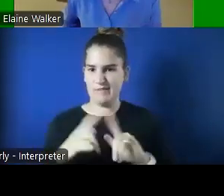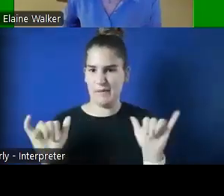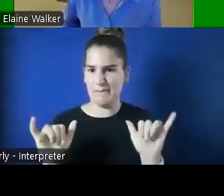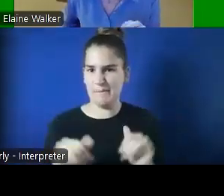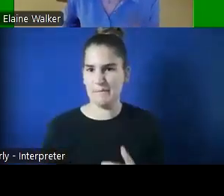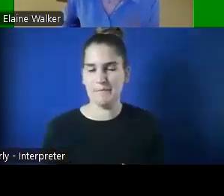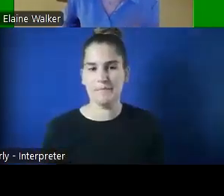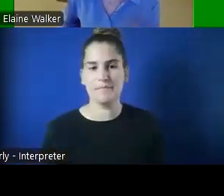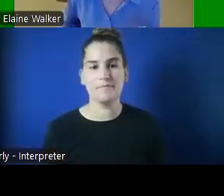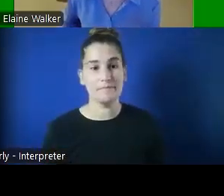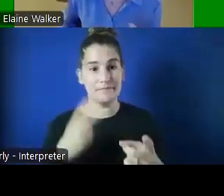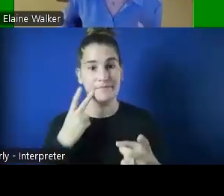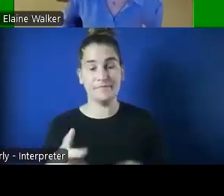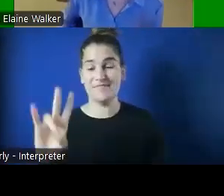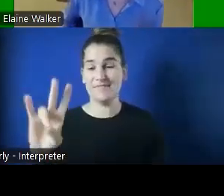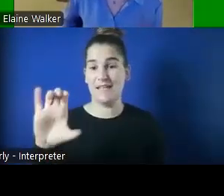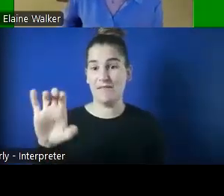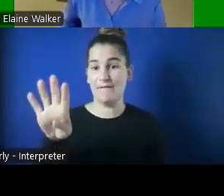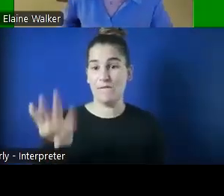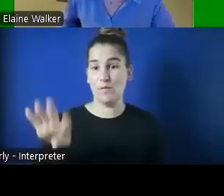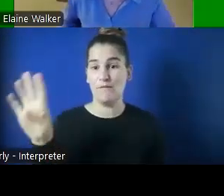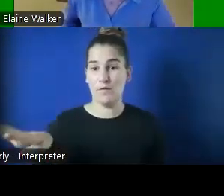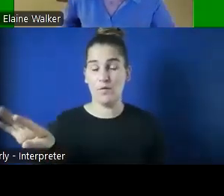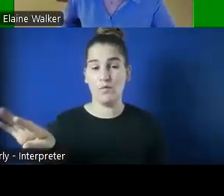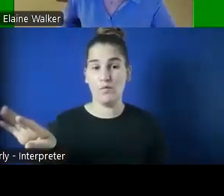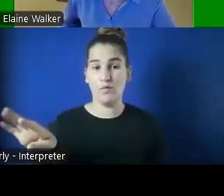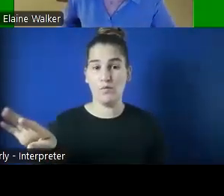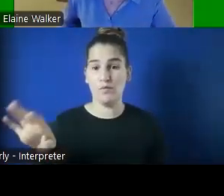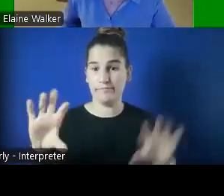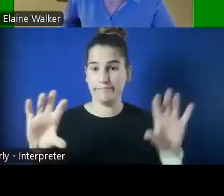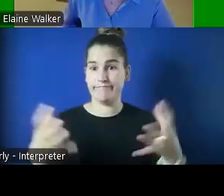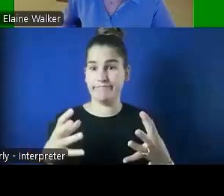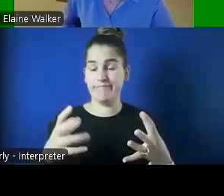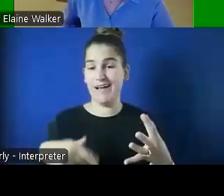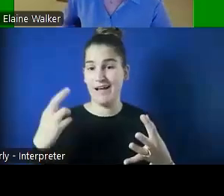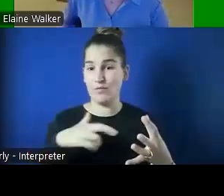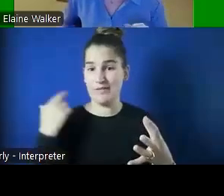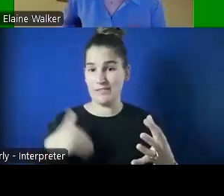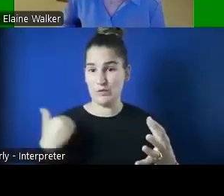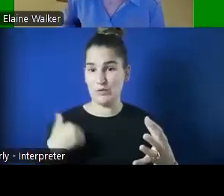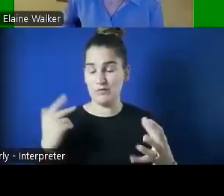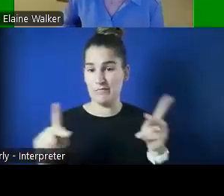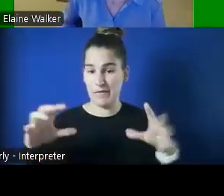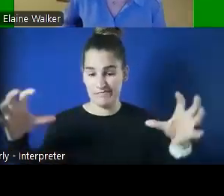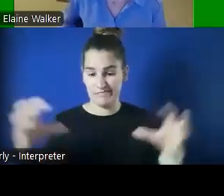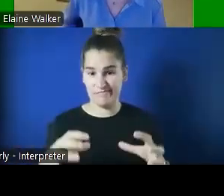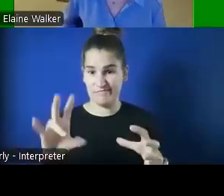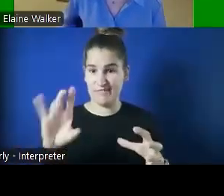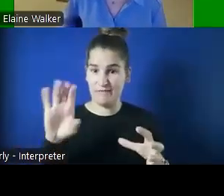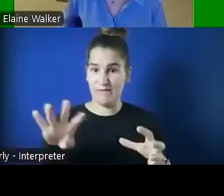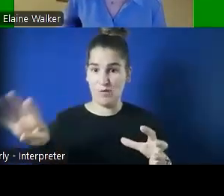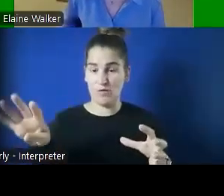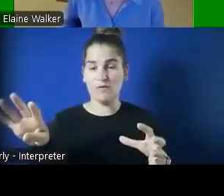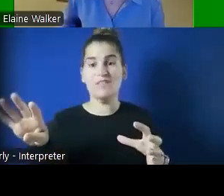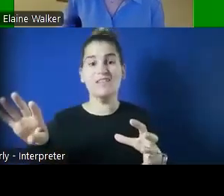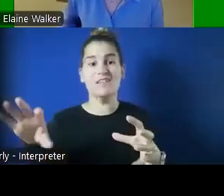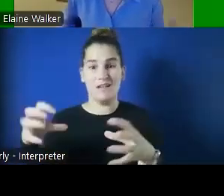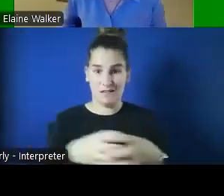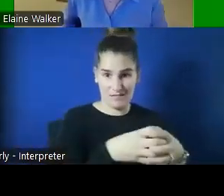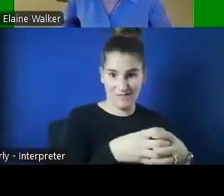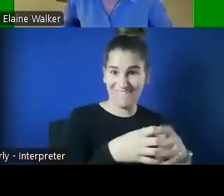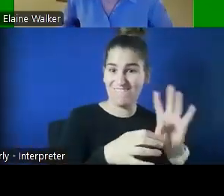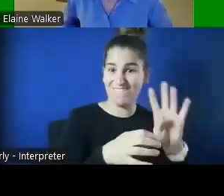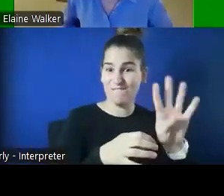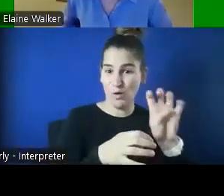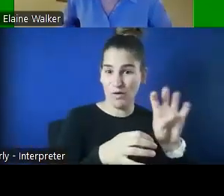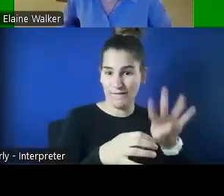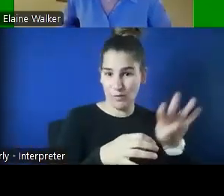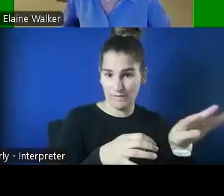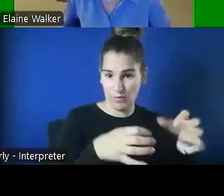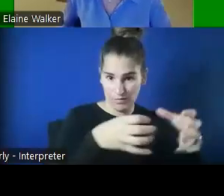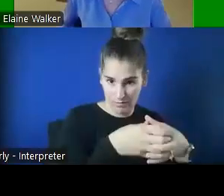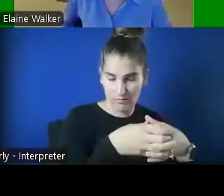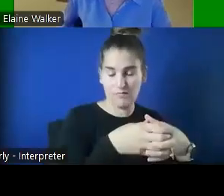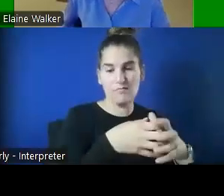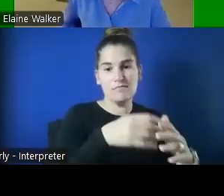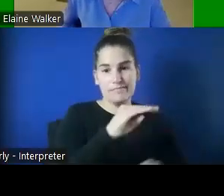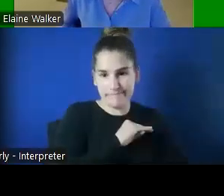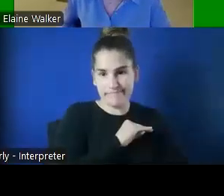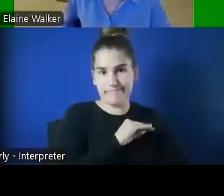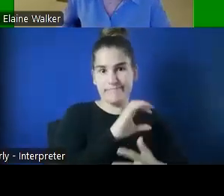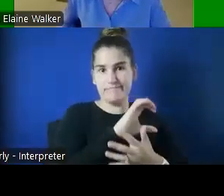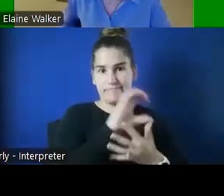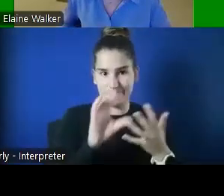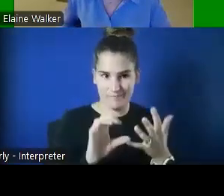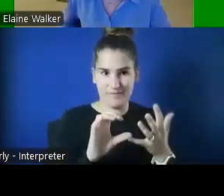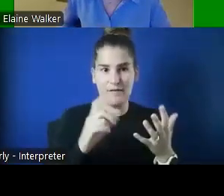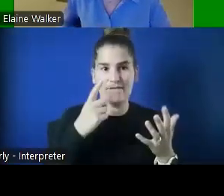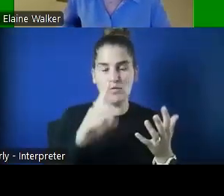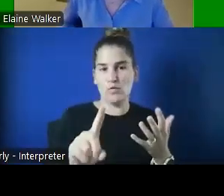of our 744 uh clinical high-risk youth 444 had met criteria for unipolar depression